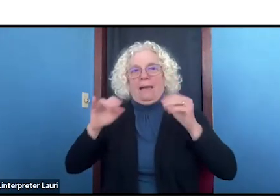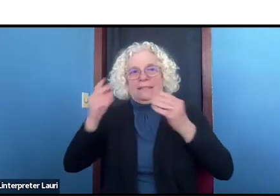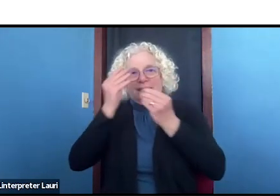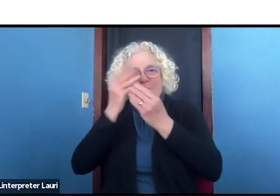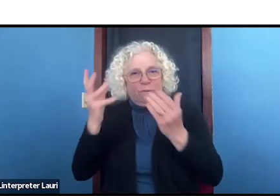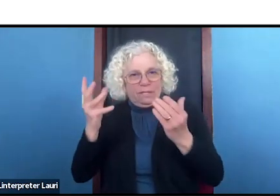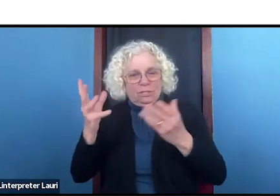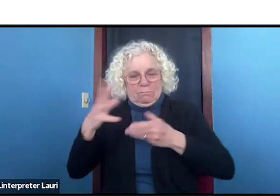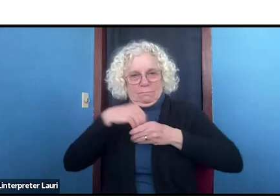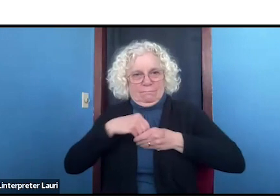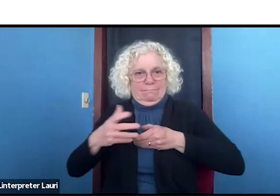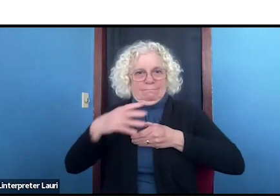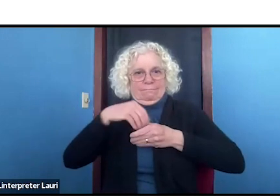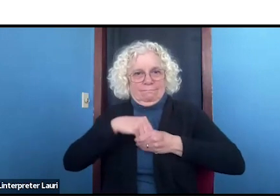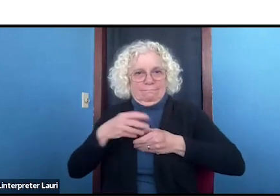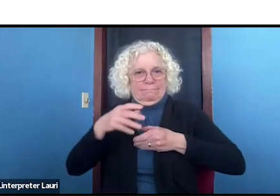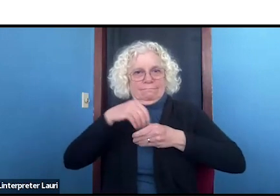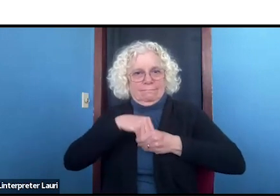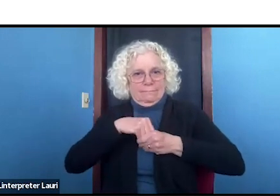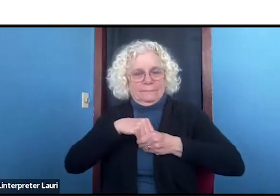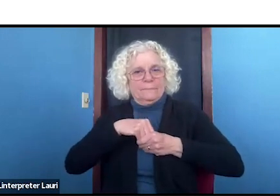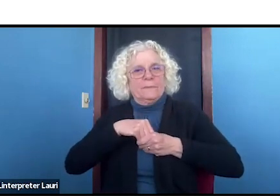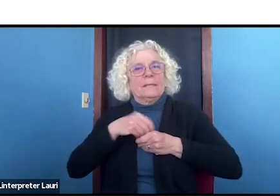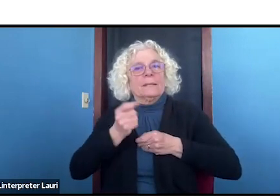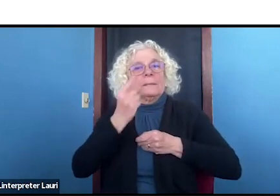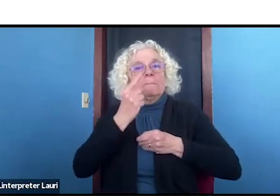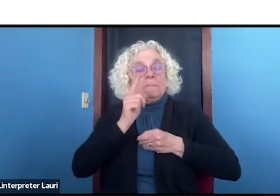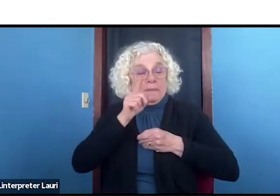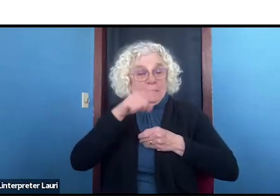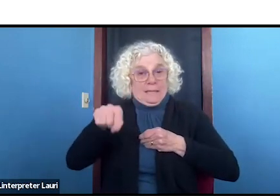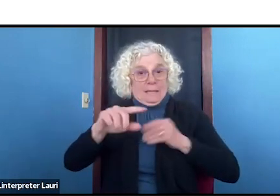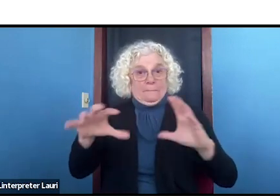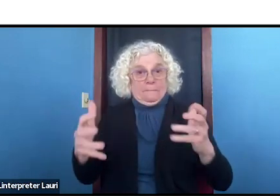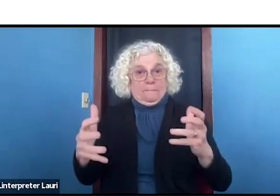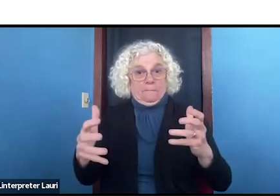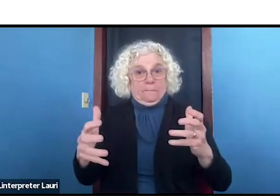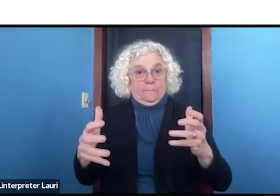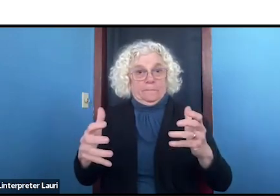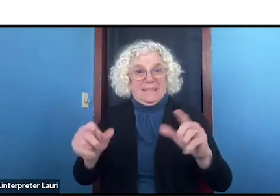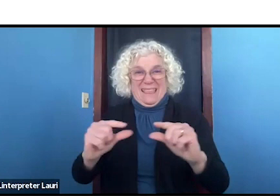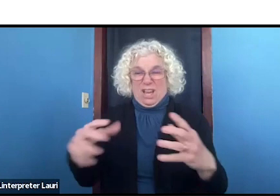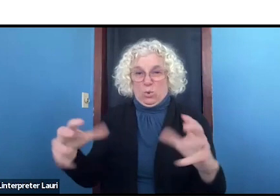But what's key is the shared knowledge of the group